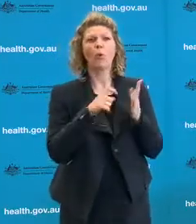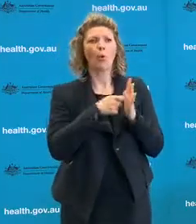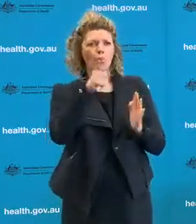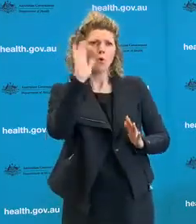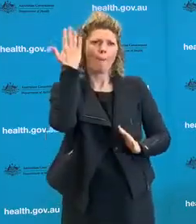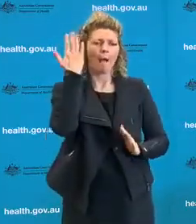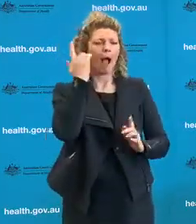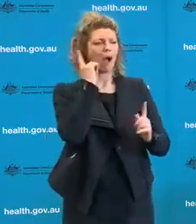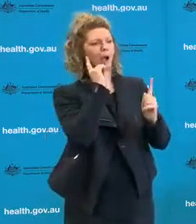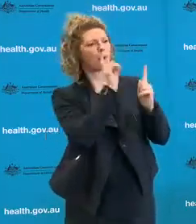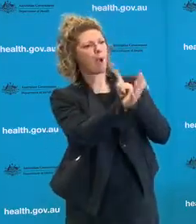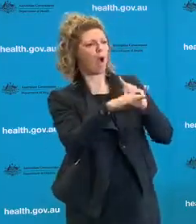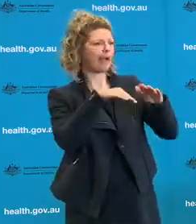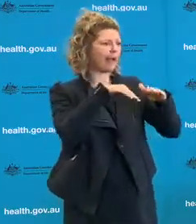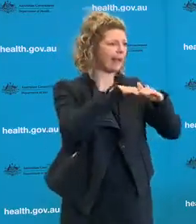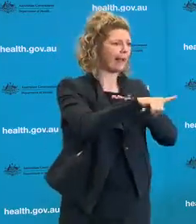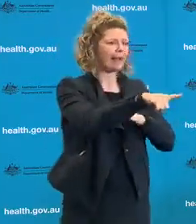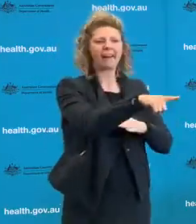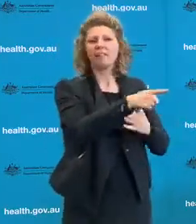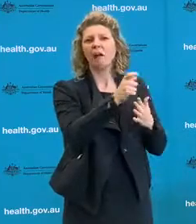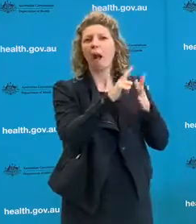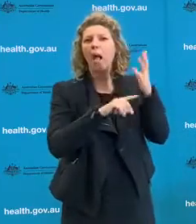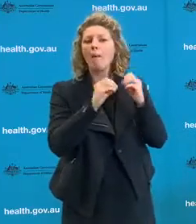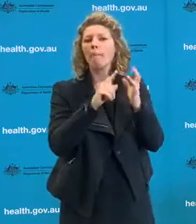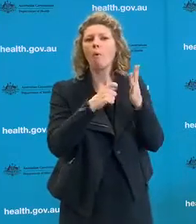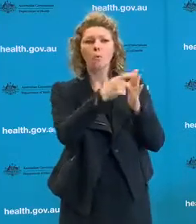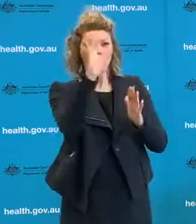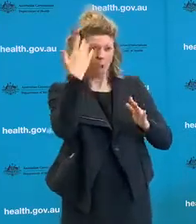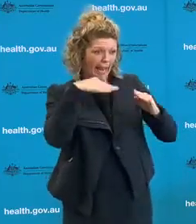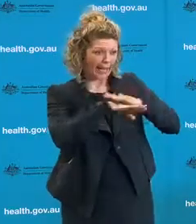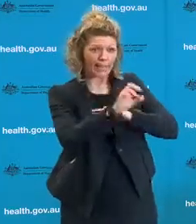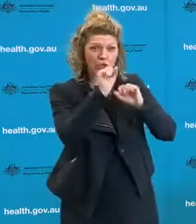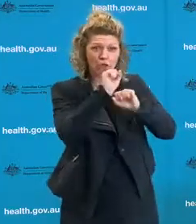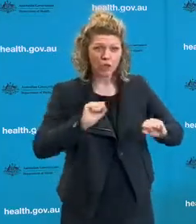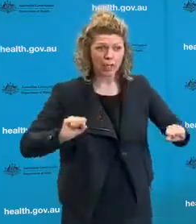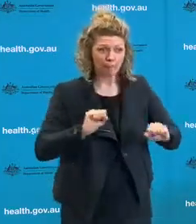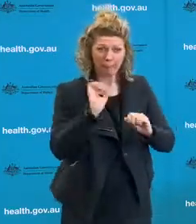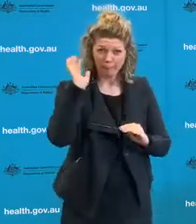at a certain club or a gym, to actually isolate themselves for 14 days.